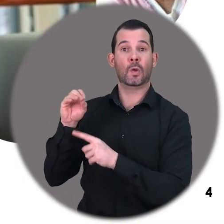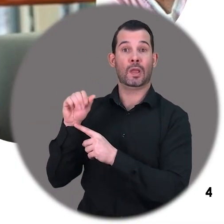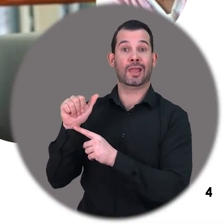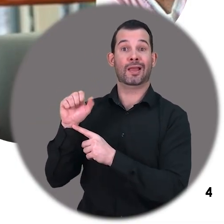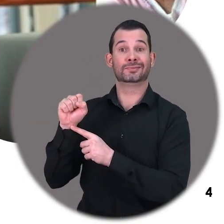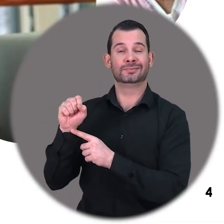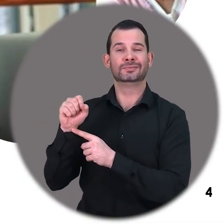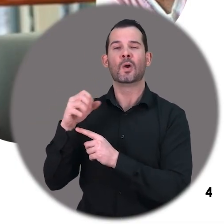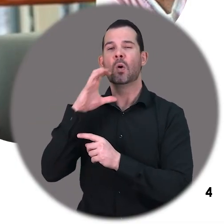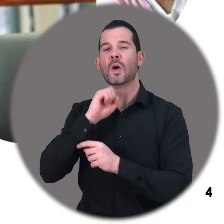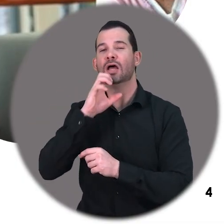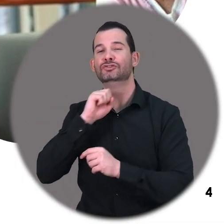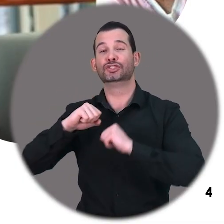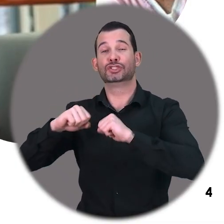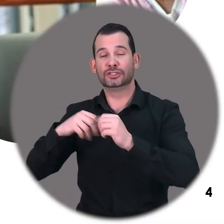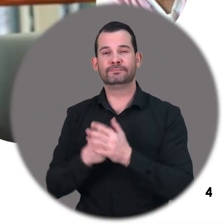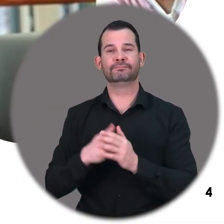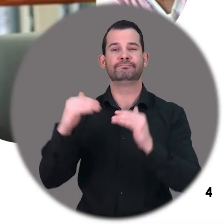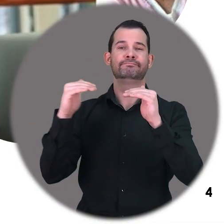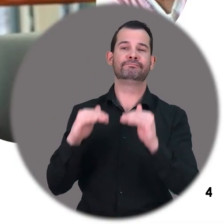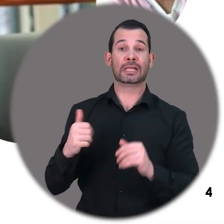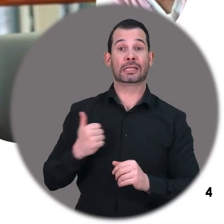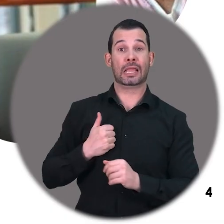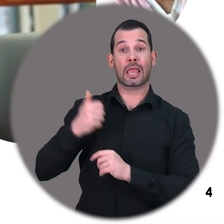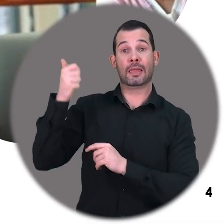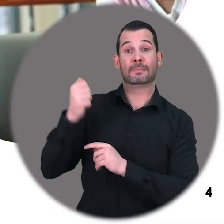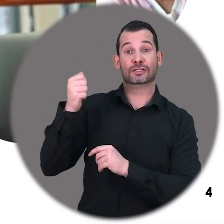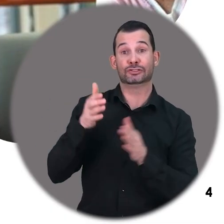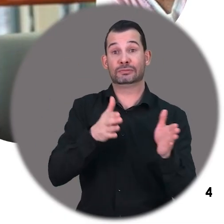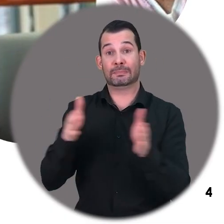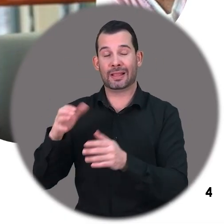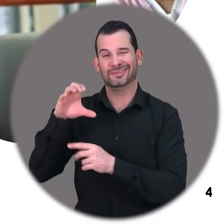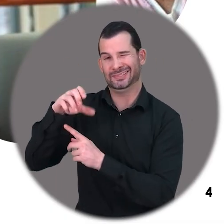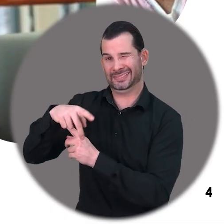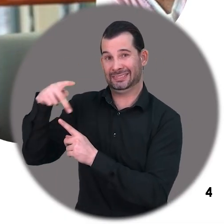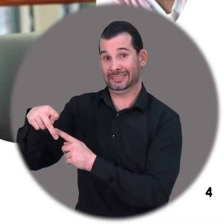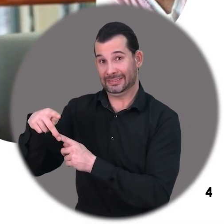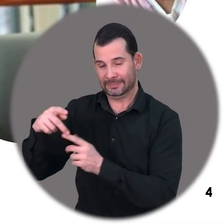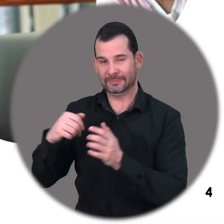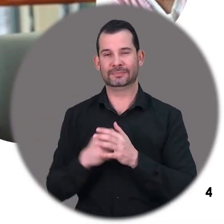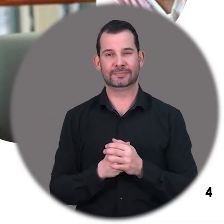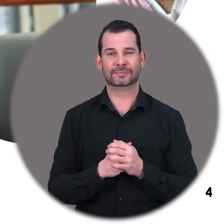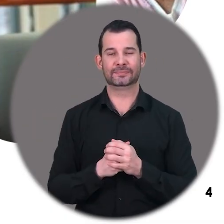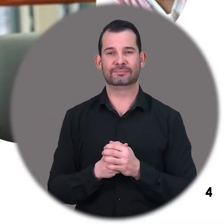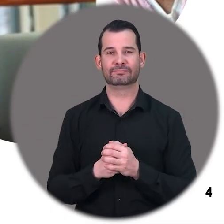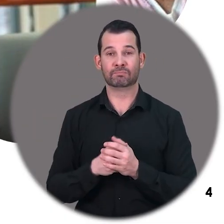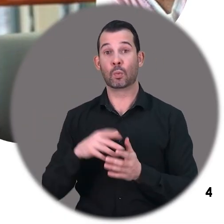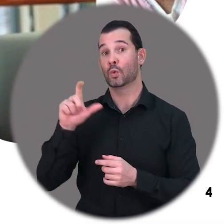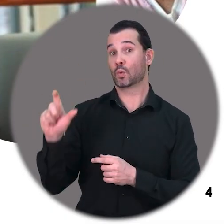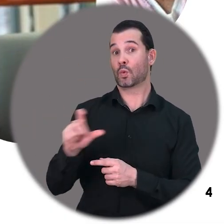are from: Old Age Security, or OAS; the Canada Pension Plan, or CPP;